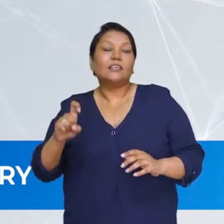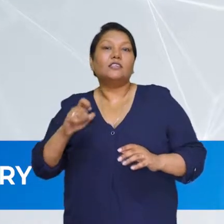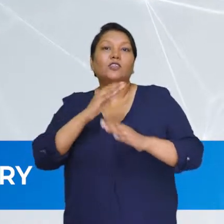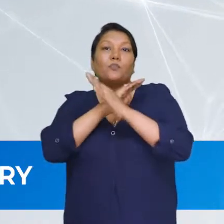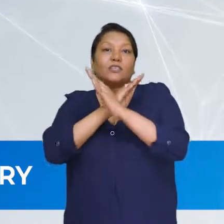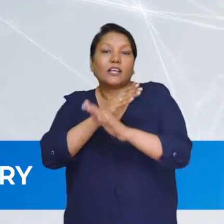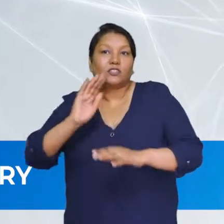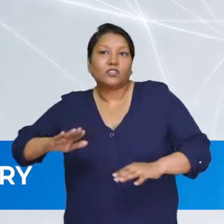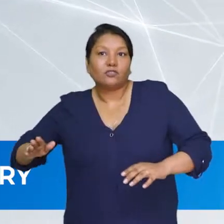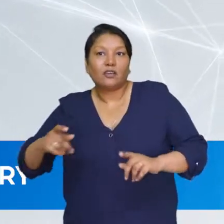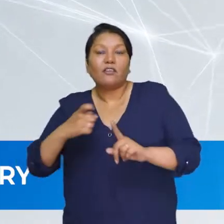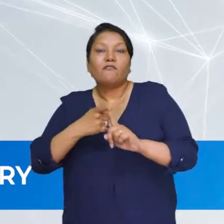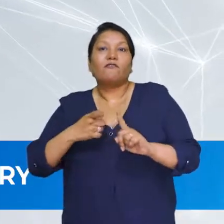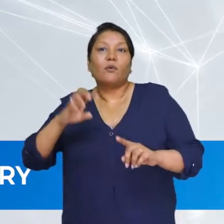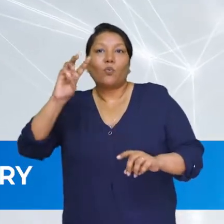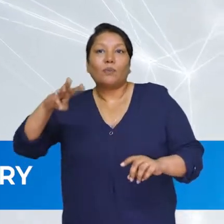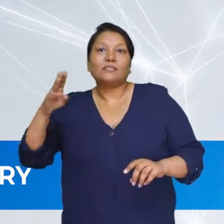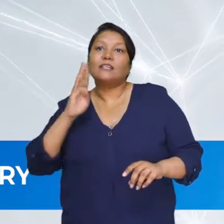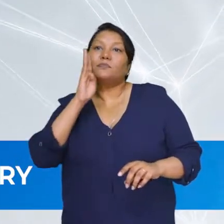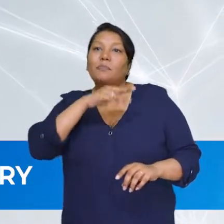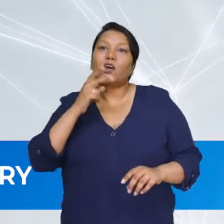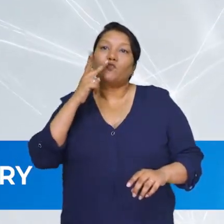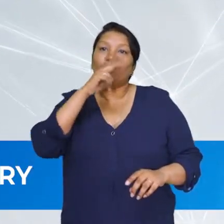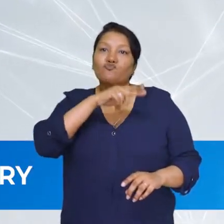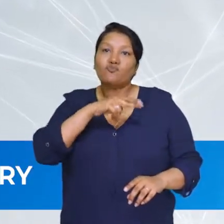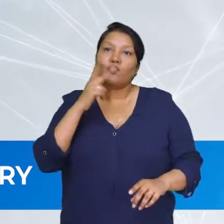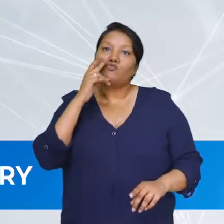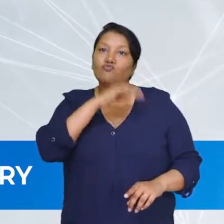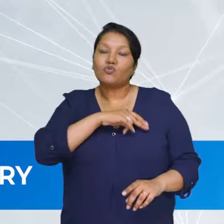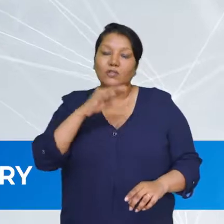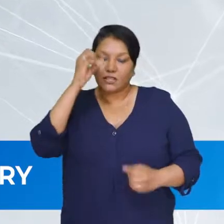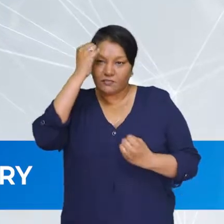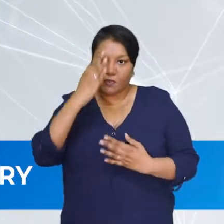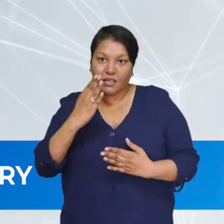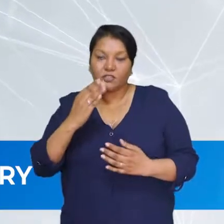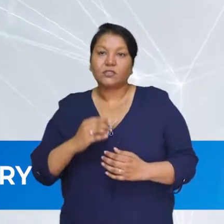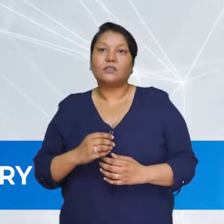that may cause harmful or violent content. Secondly, you may want to know whether or not your